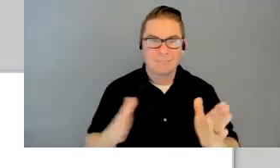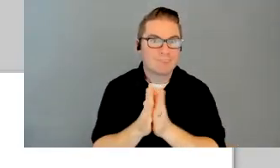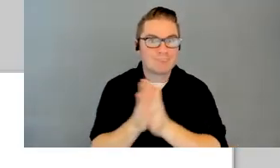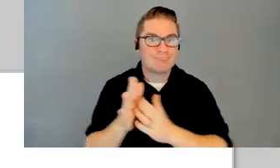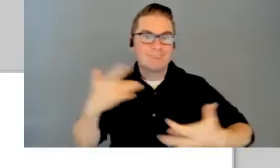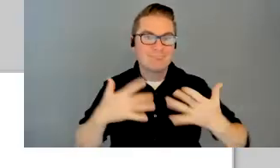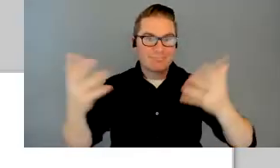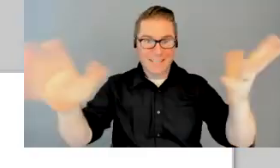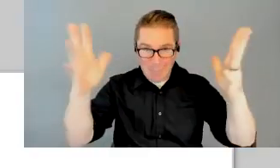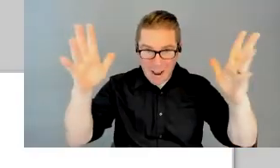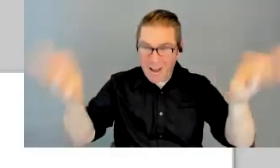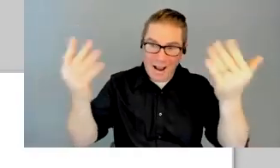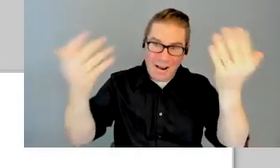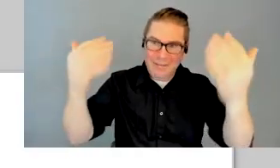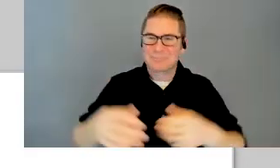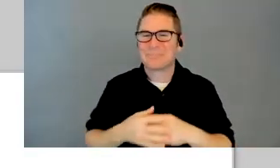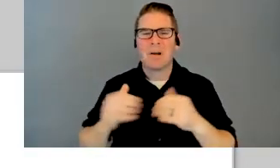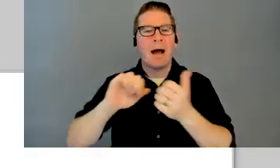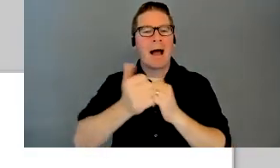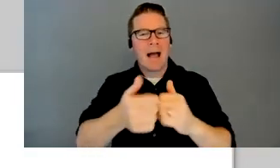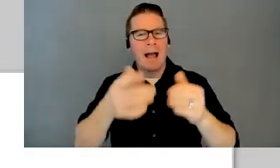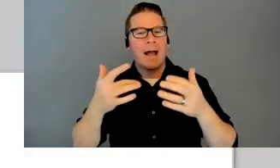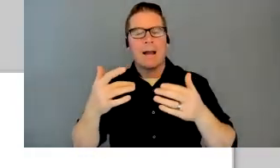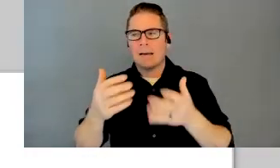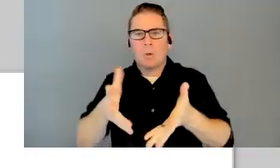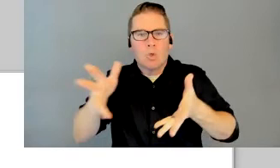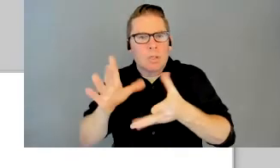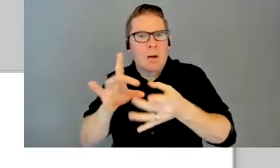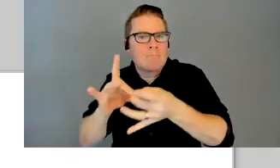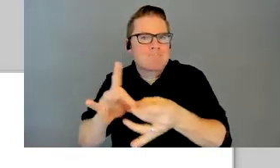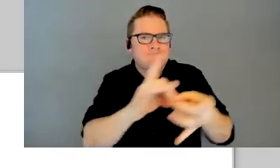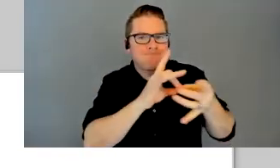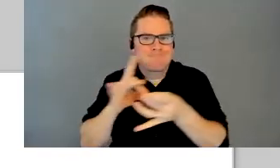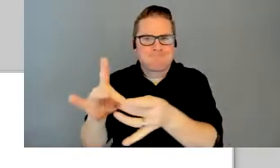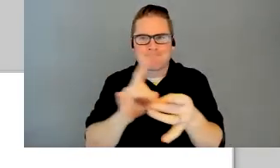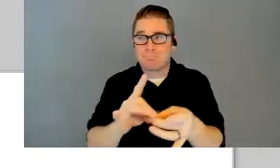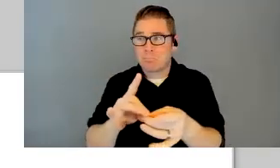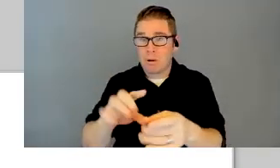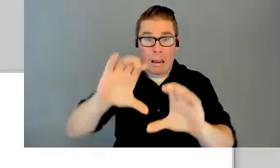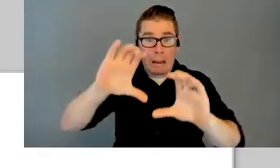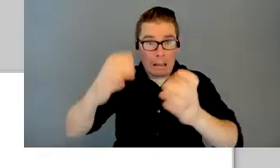And there's a couple of things that we can do even before class begins. And I noticed that on the damn board,